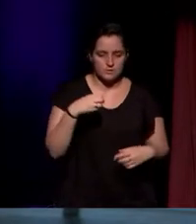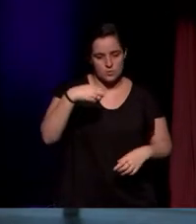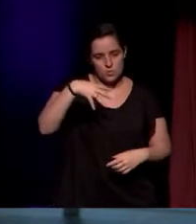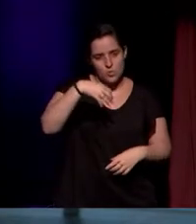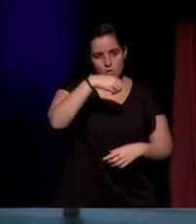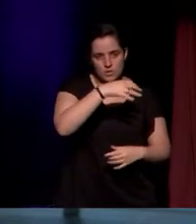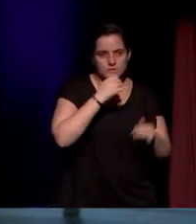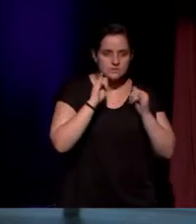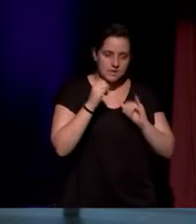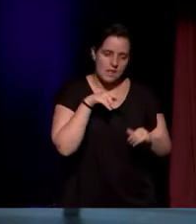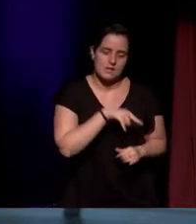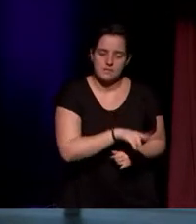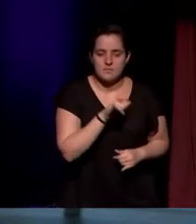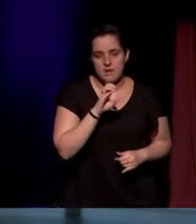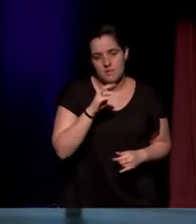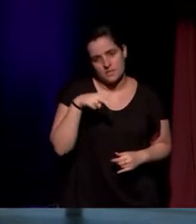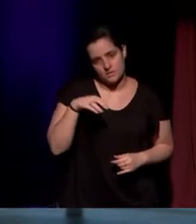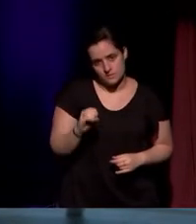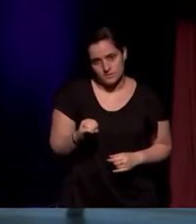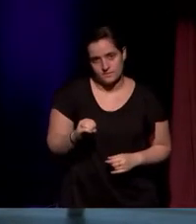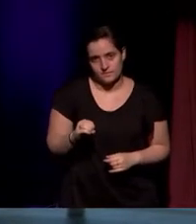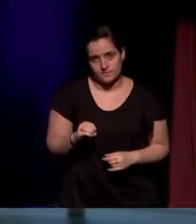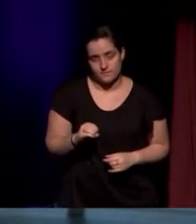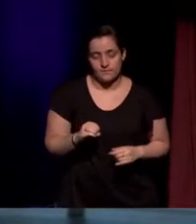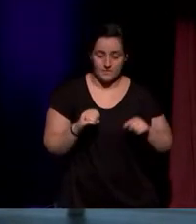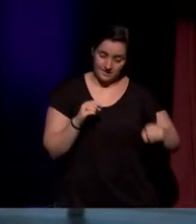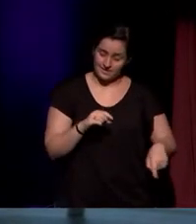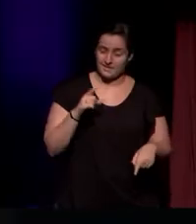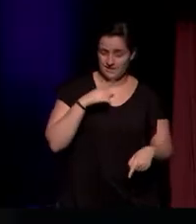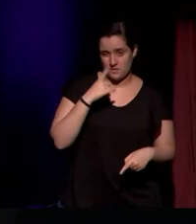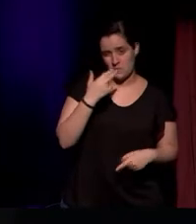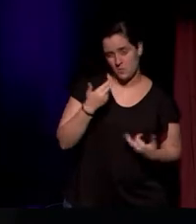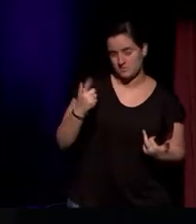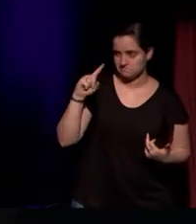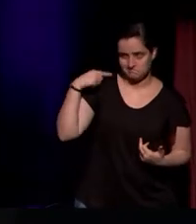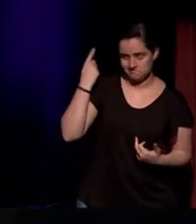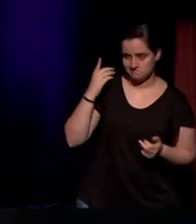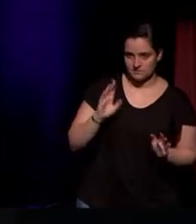Lebanon has one thing that is crazy, which I think, is the issue of light,